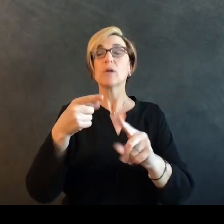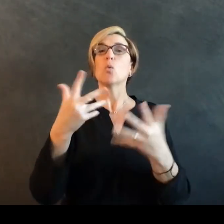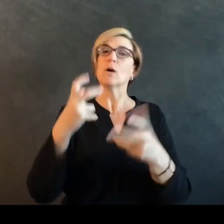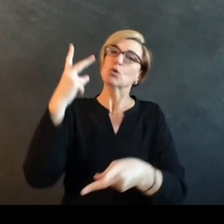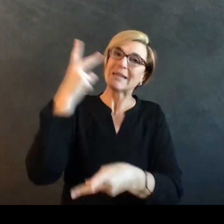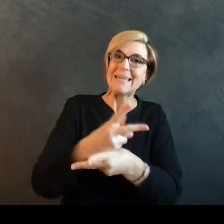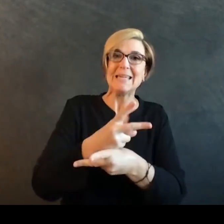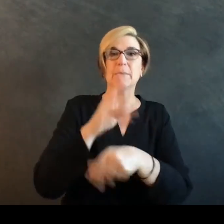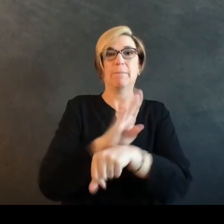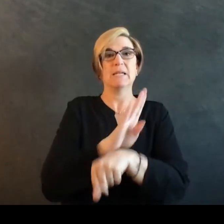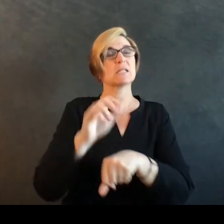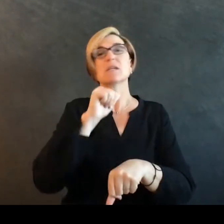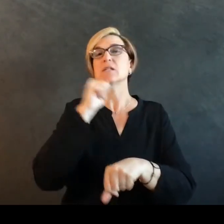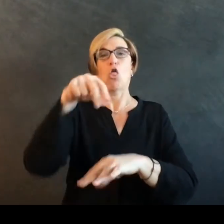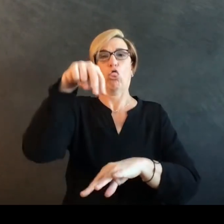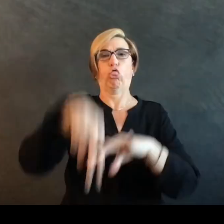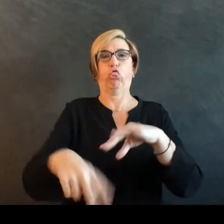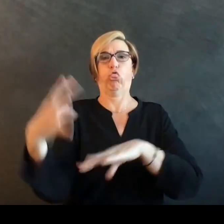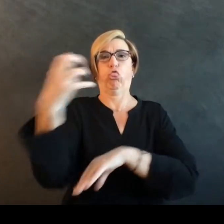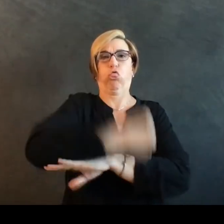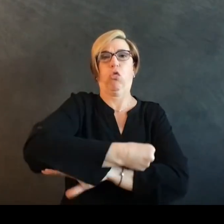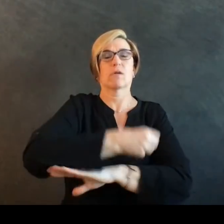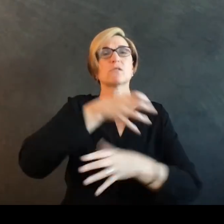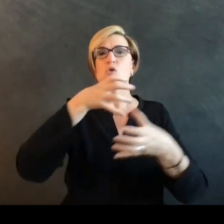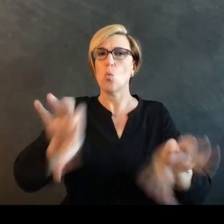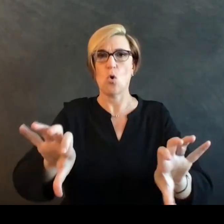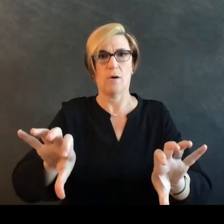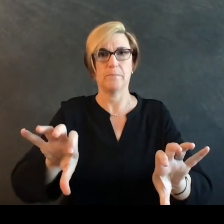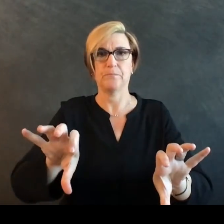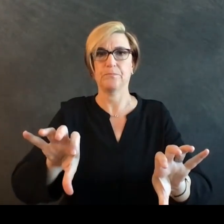cost the business owners anything you know when people talk about I can't